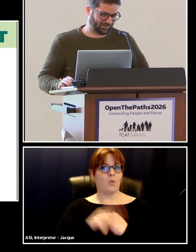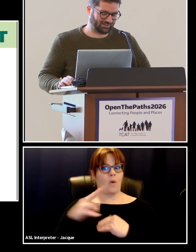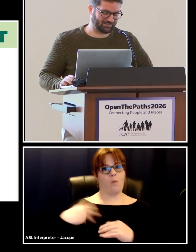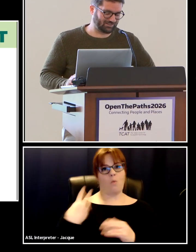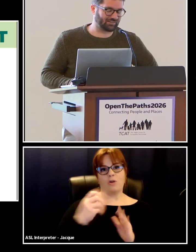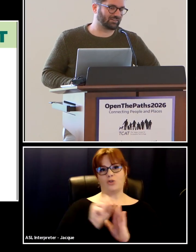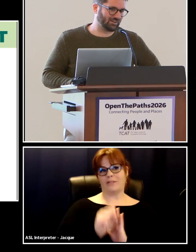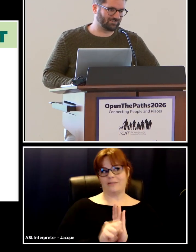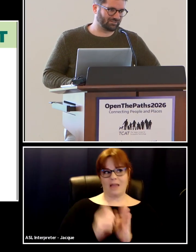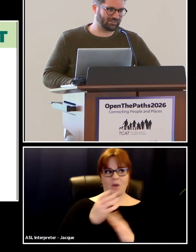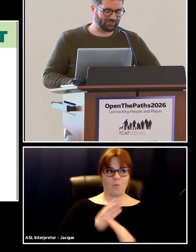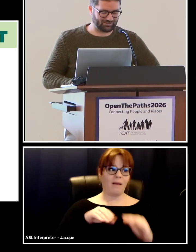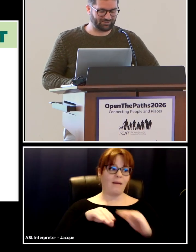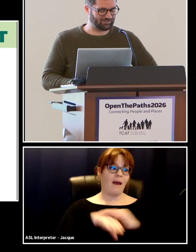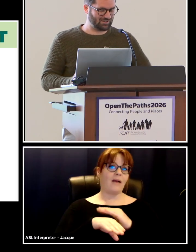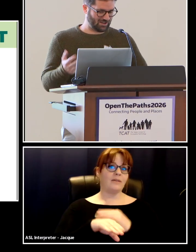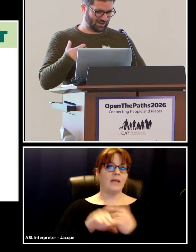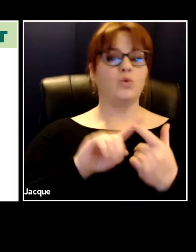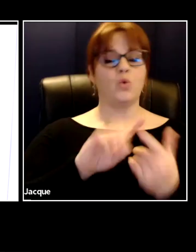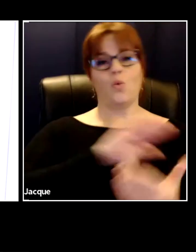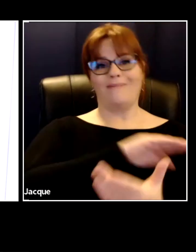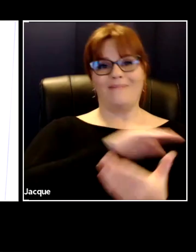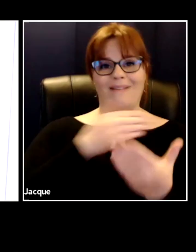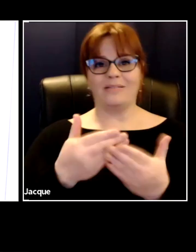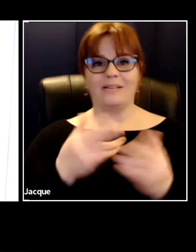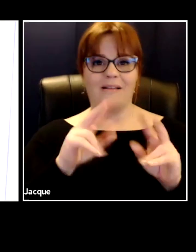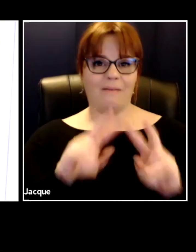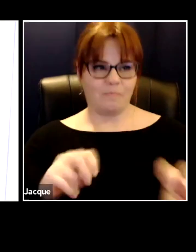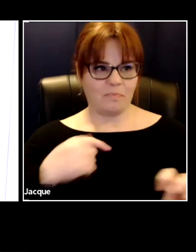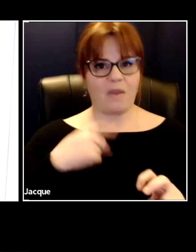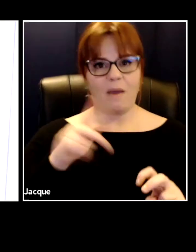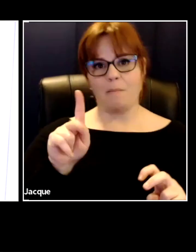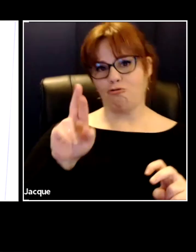access to destinations analysis. I am Kurt Winner. I'm joined by Thomas